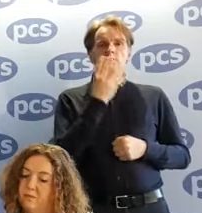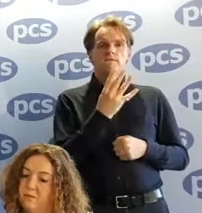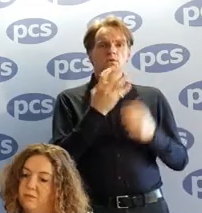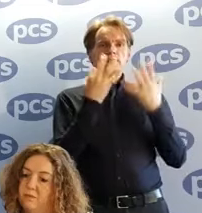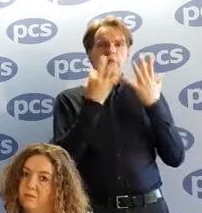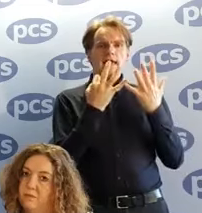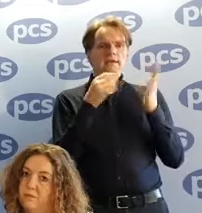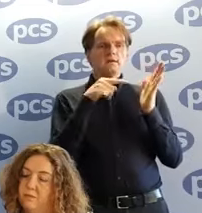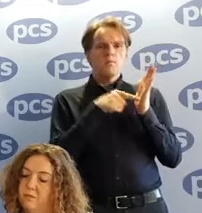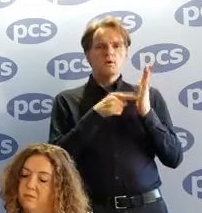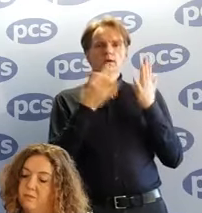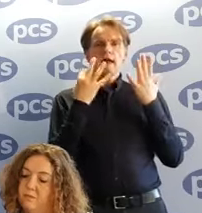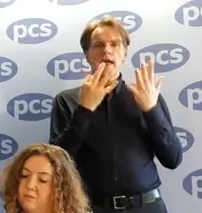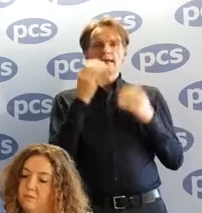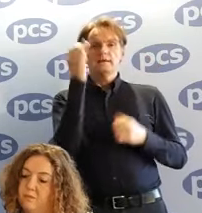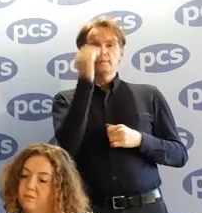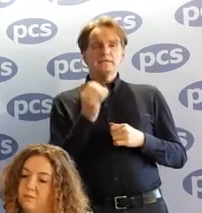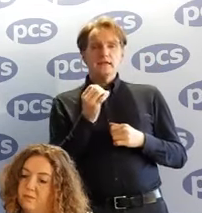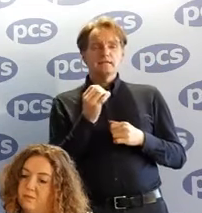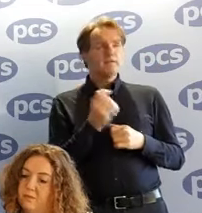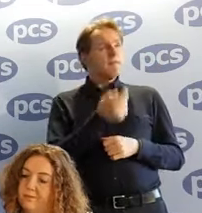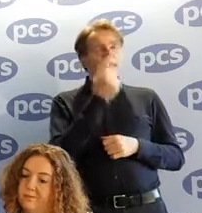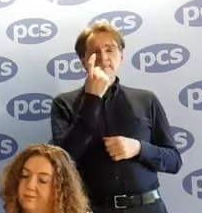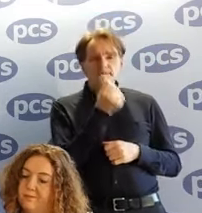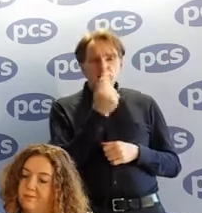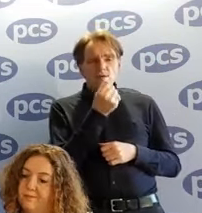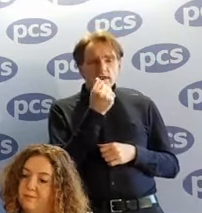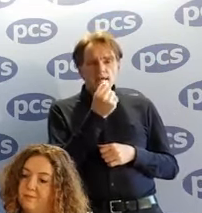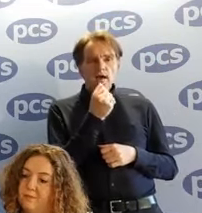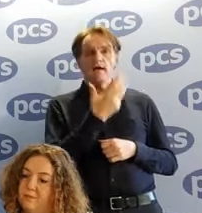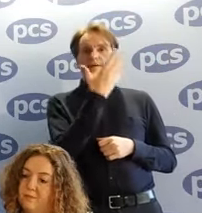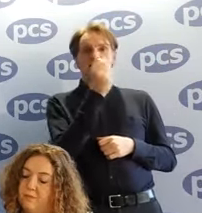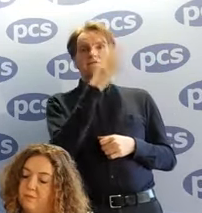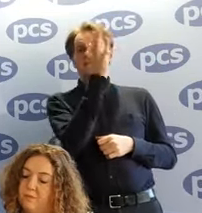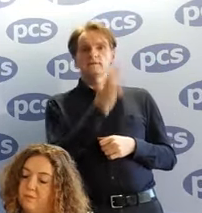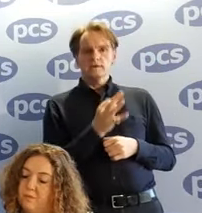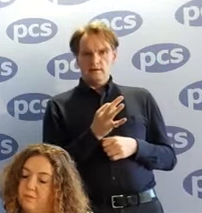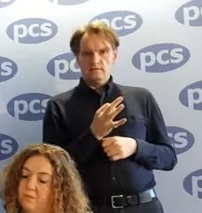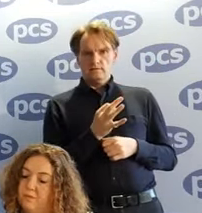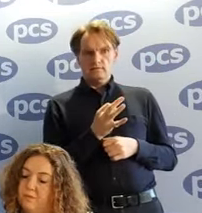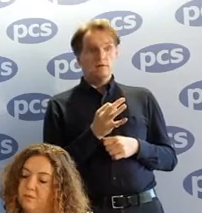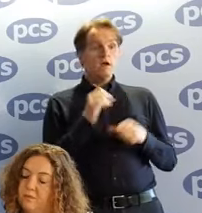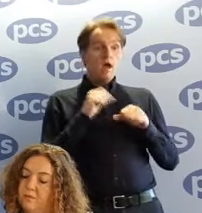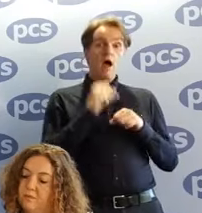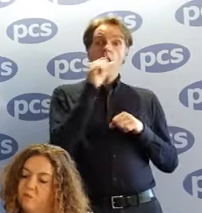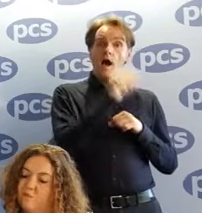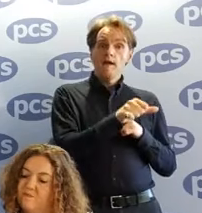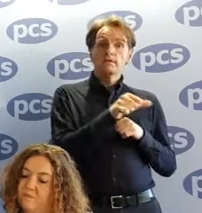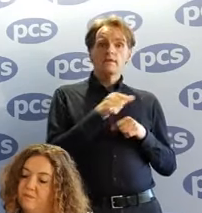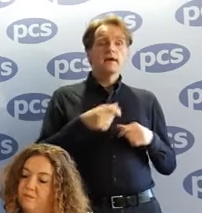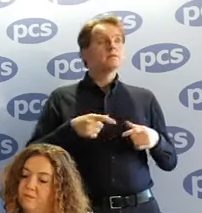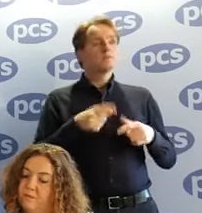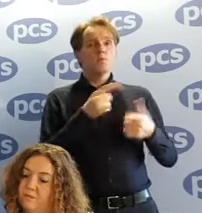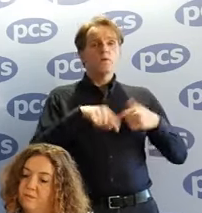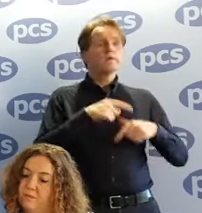that is within a whisker of achieving the 50% threshold and since we had that ballot result we haven't just been sitting still we've been working with